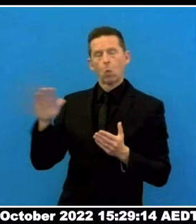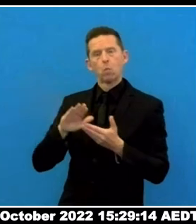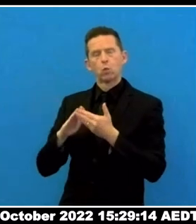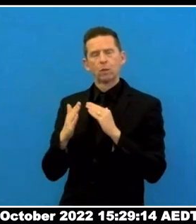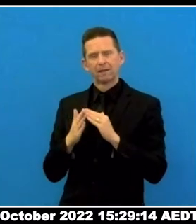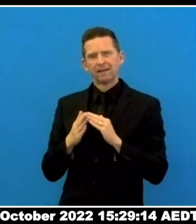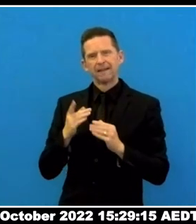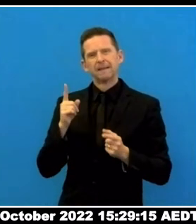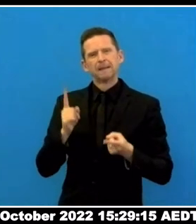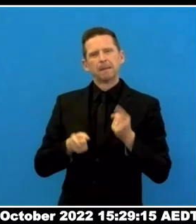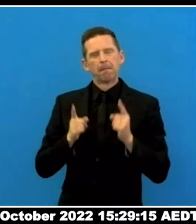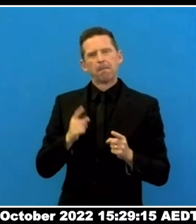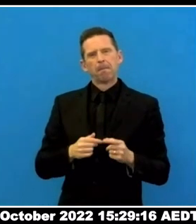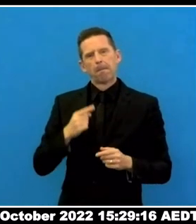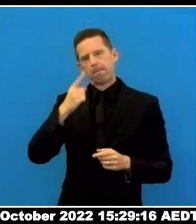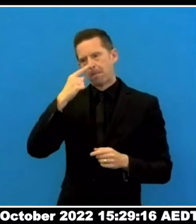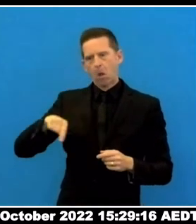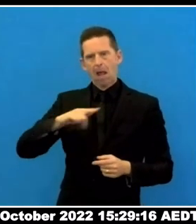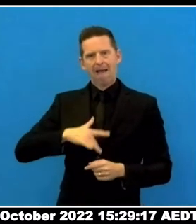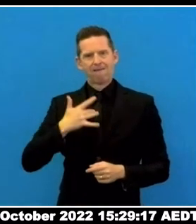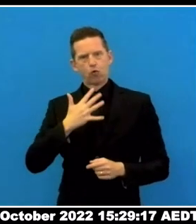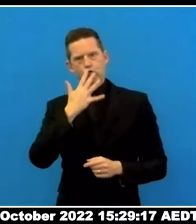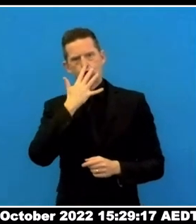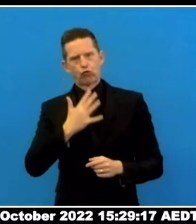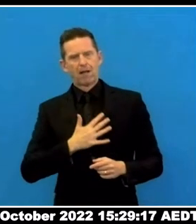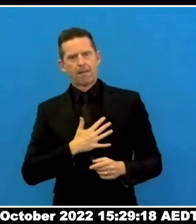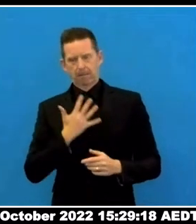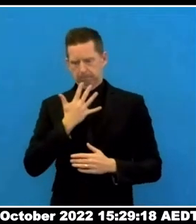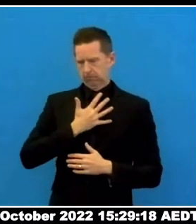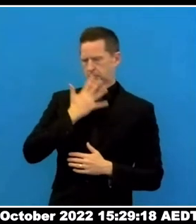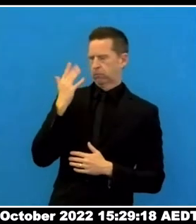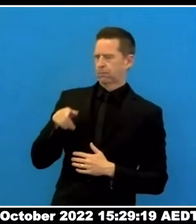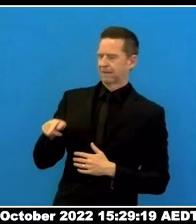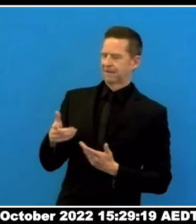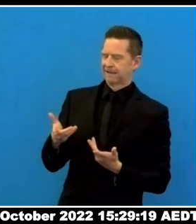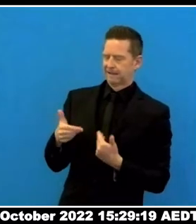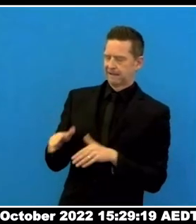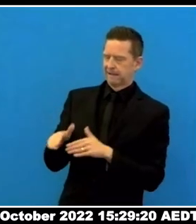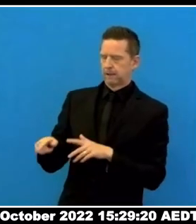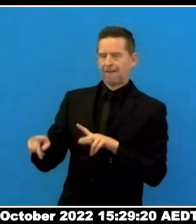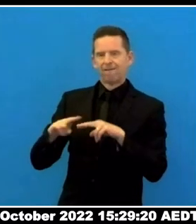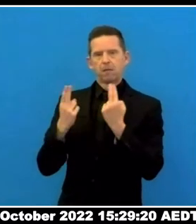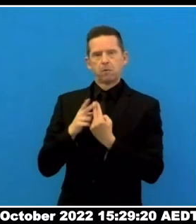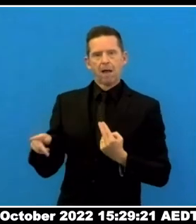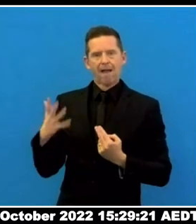sometimes people feel shame that a family member has disability.